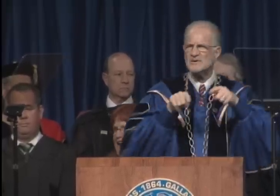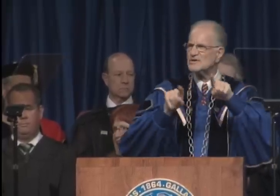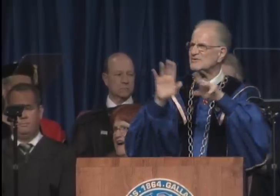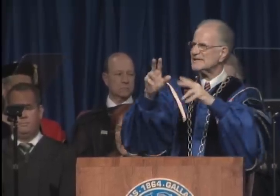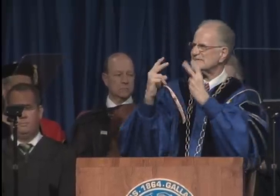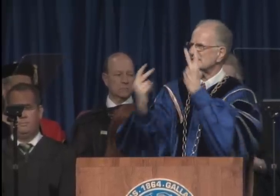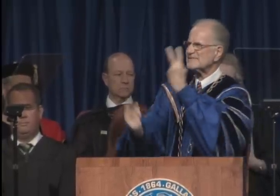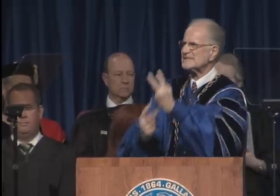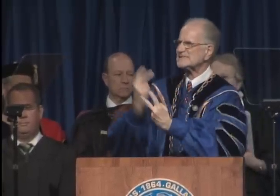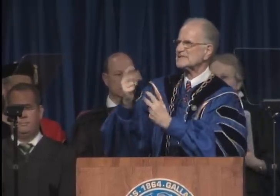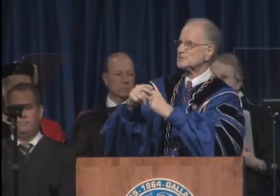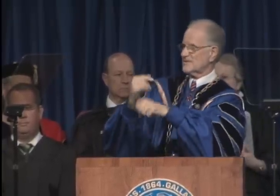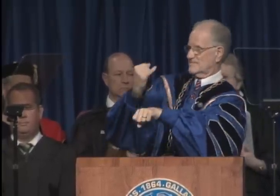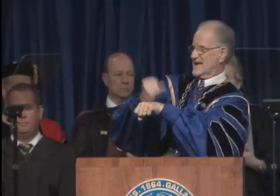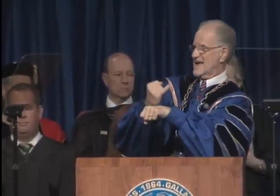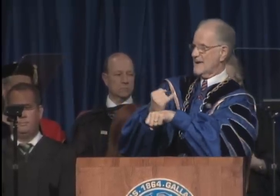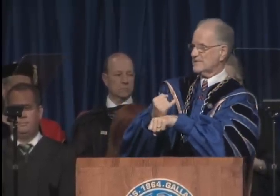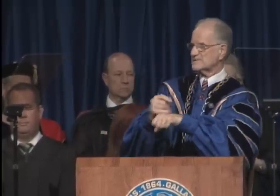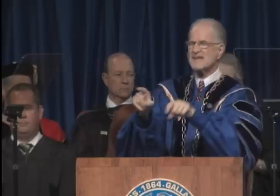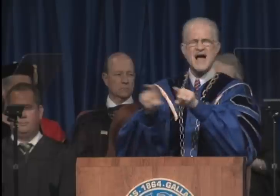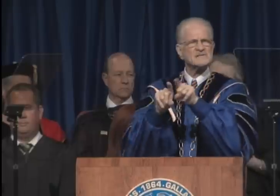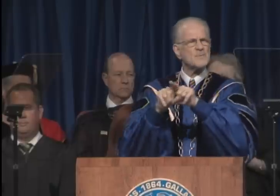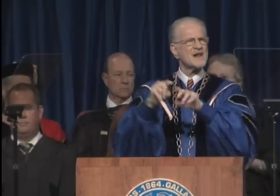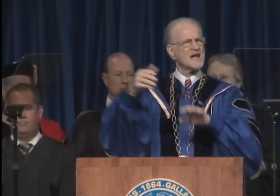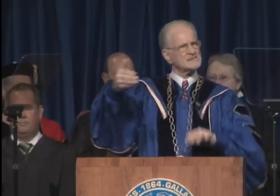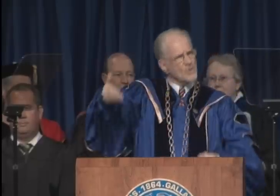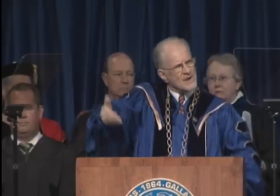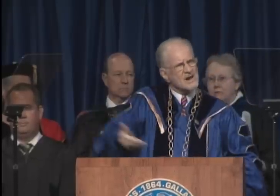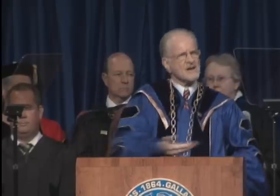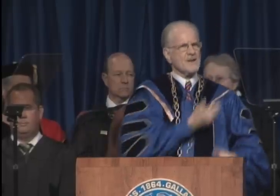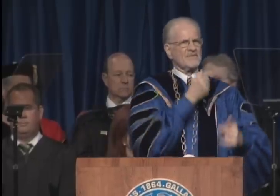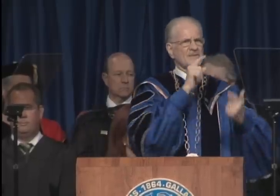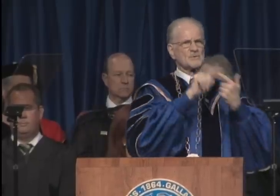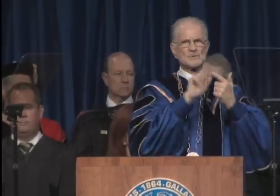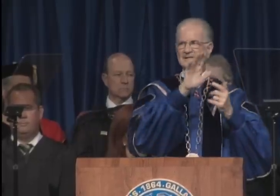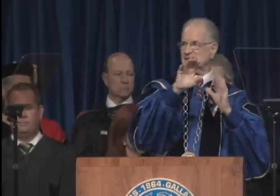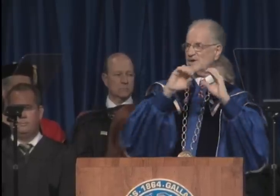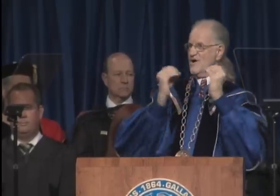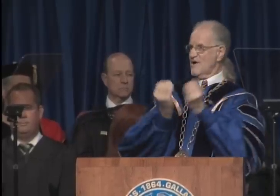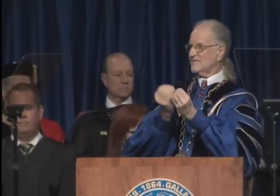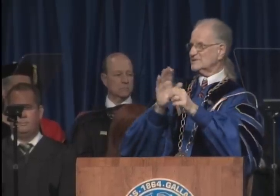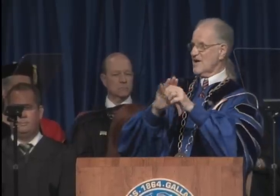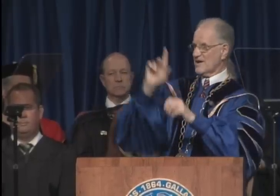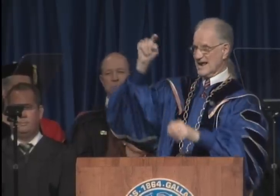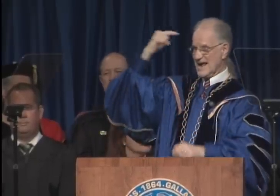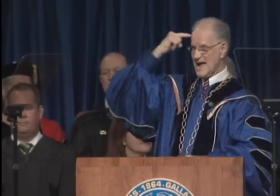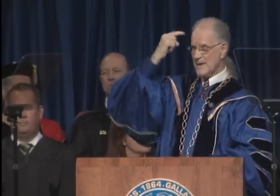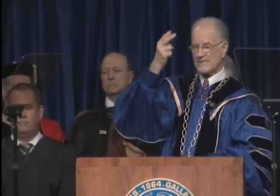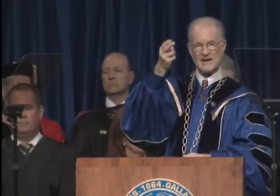to the campus as well as welcoming them to his office on Capitol Hill.